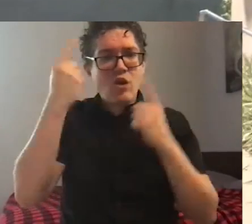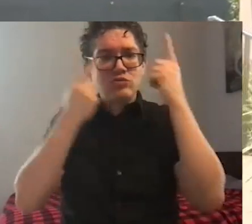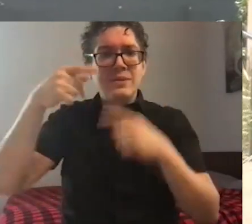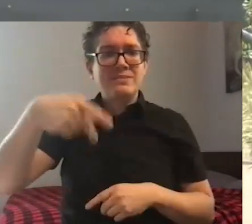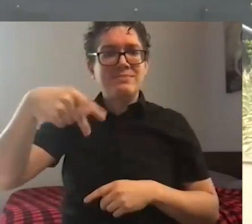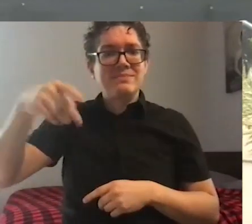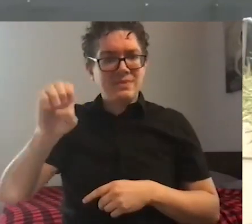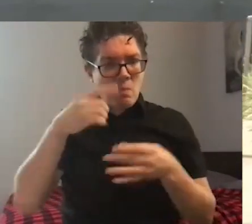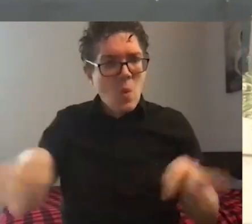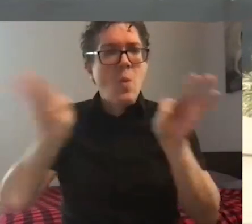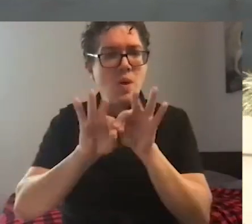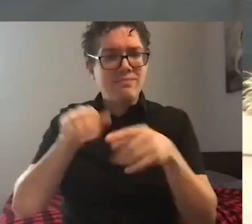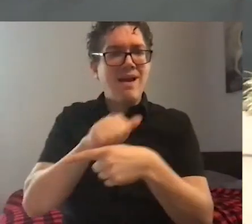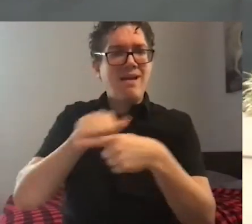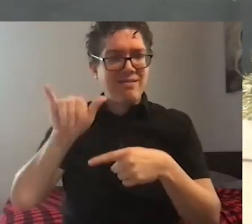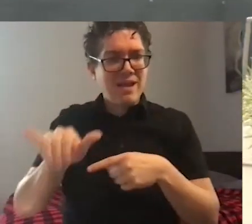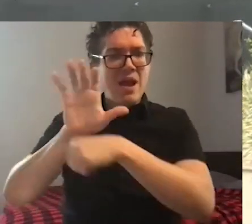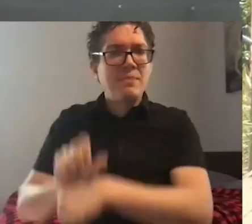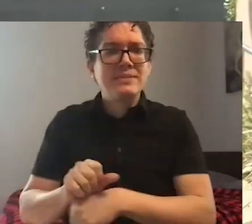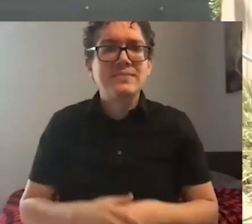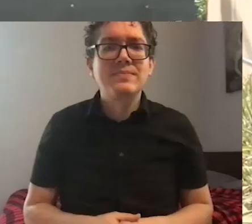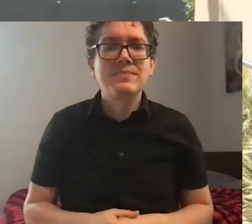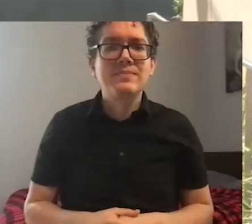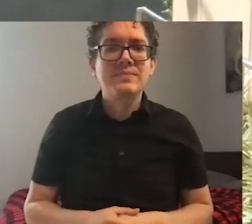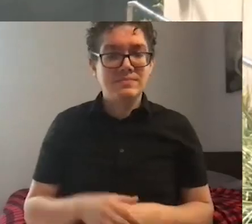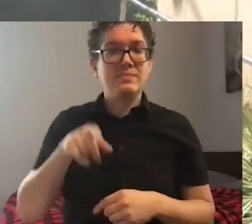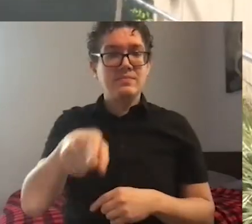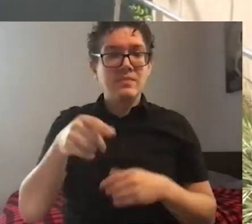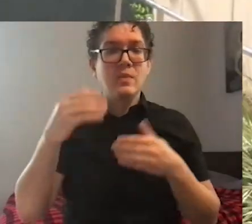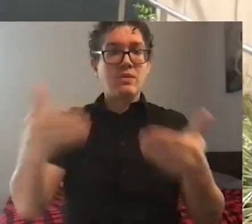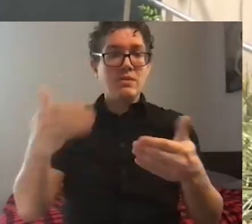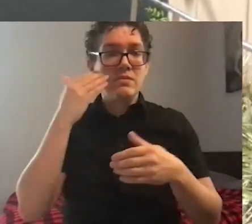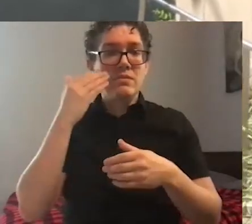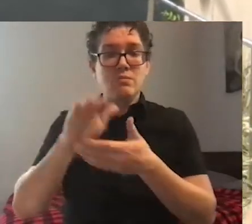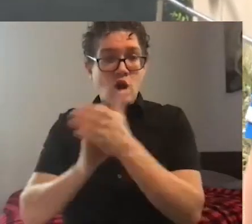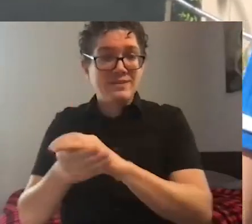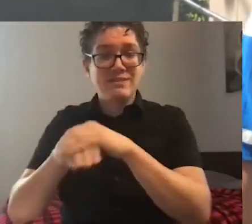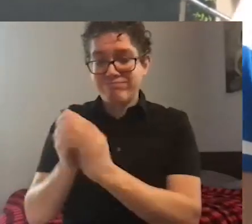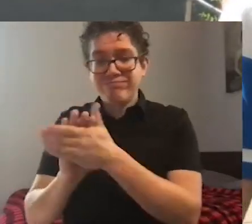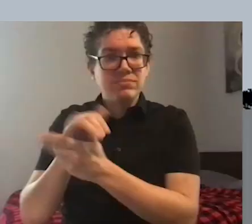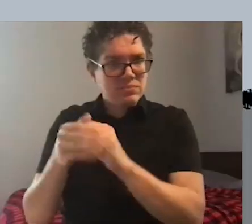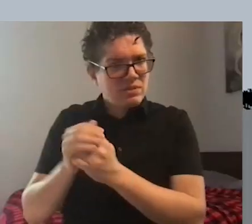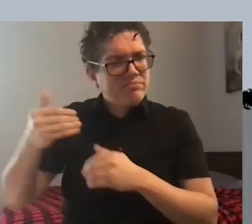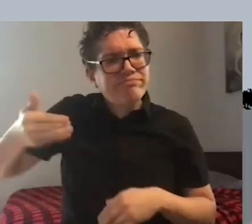The appropriate use of masks and personal protective equipment is strongly recommended, especially in the health care setting.